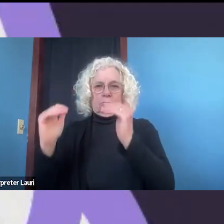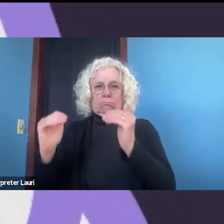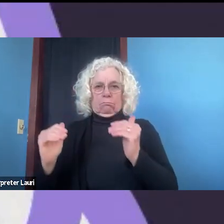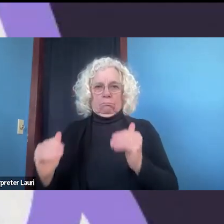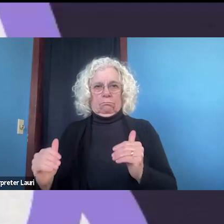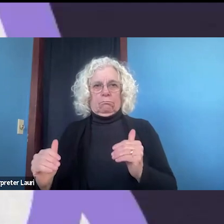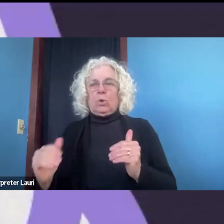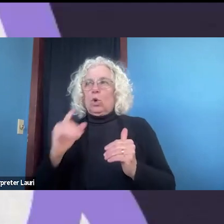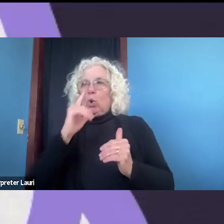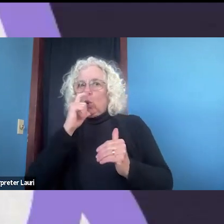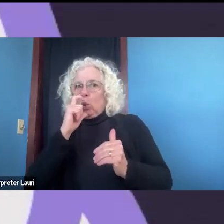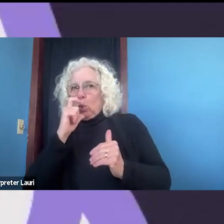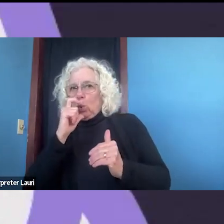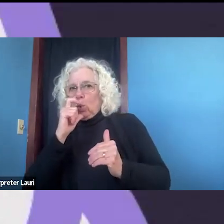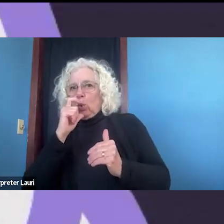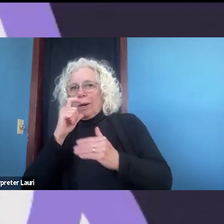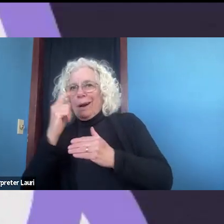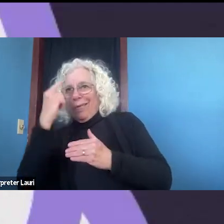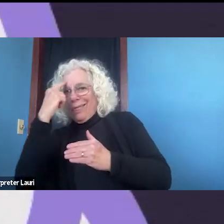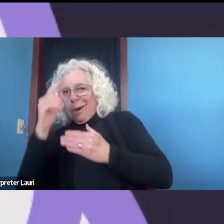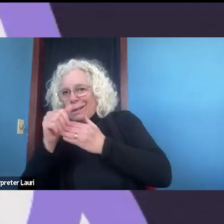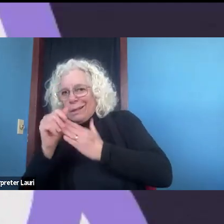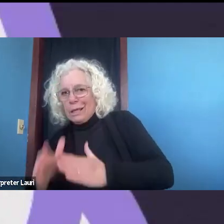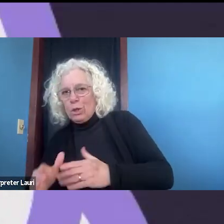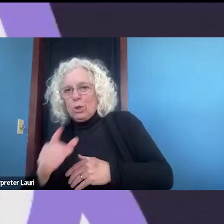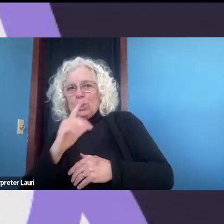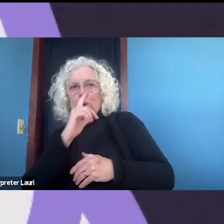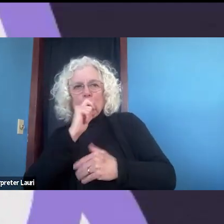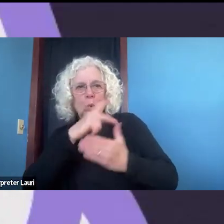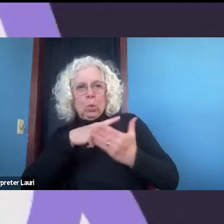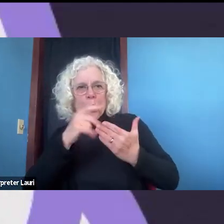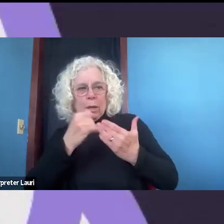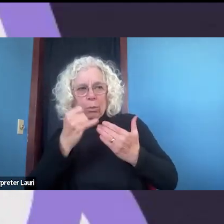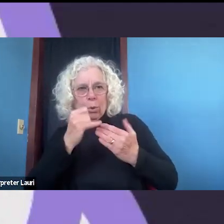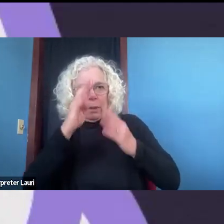leaders and policy and program creators on a wide range of topics and issues.